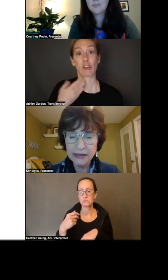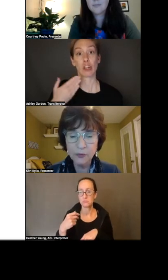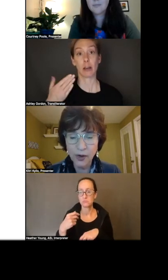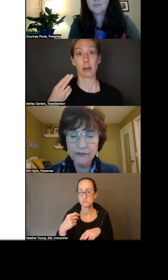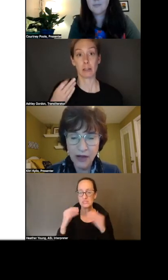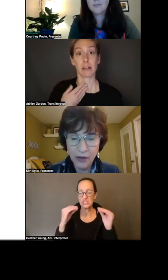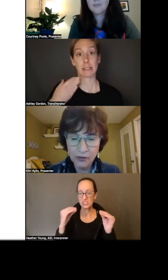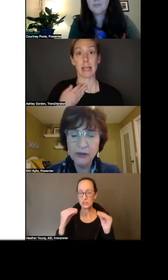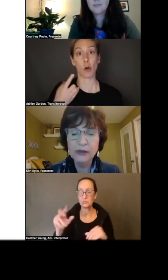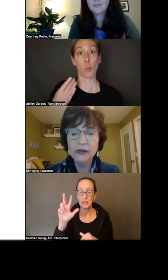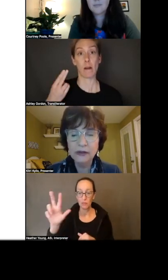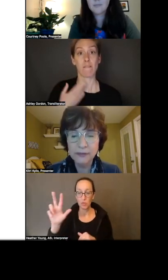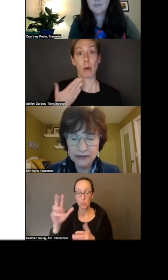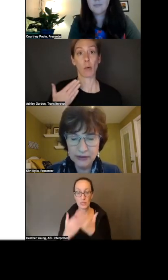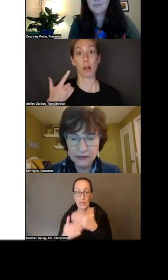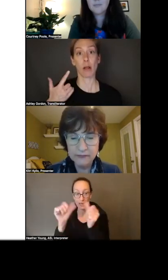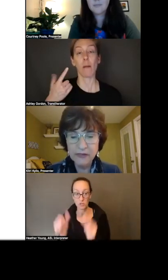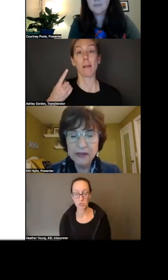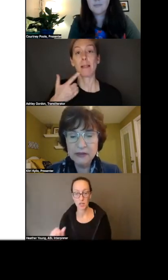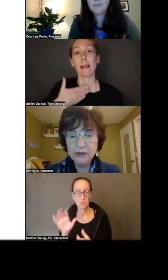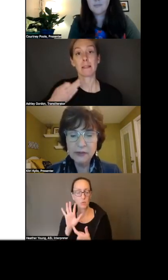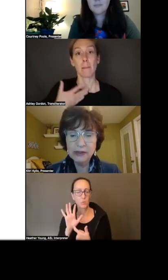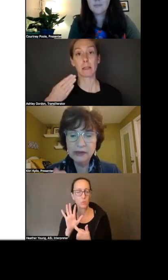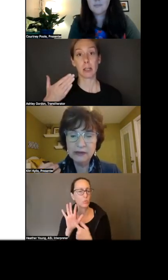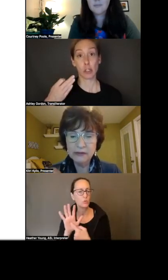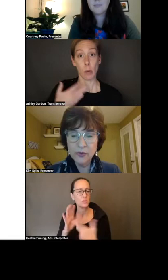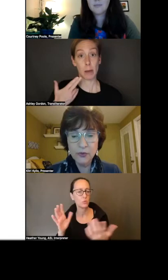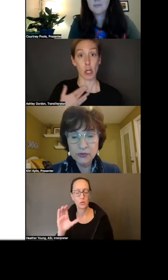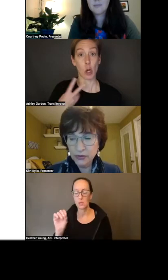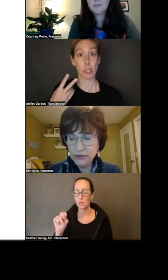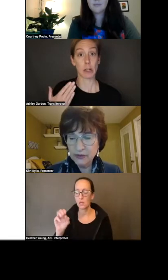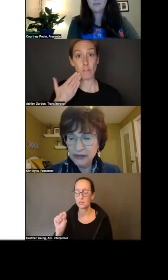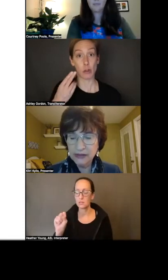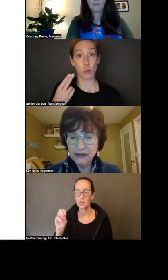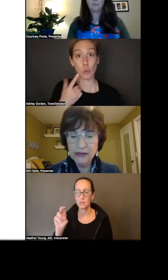and one vowel placement. So I'm going to, for those words that we did,